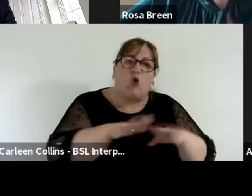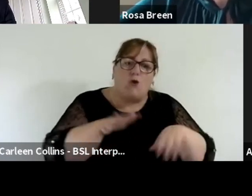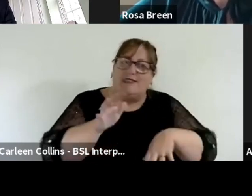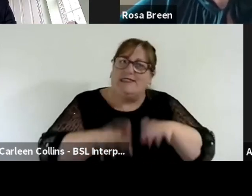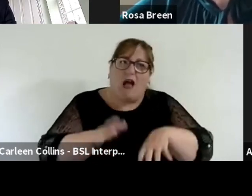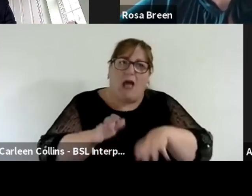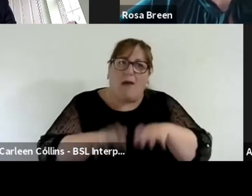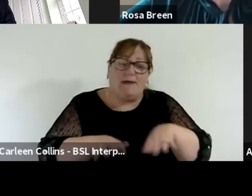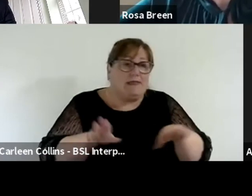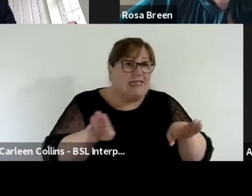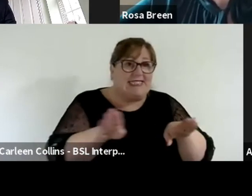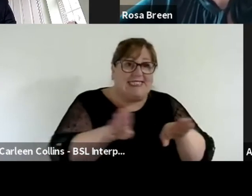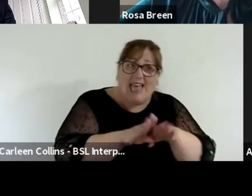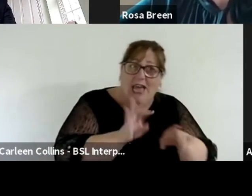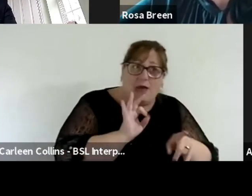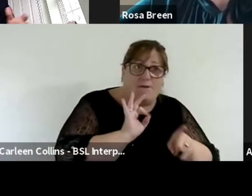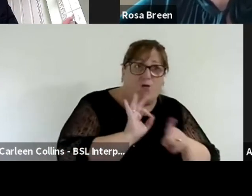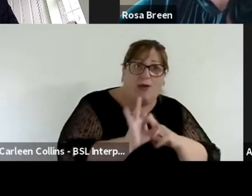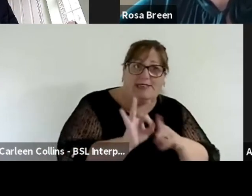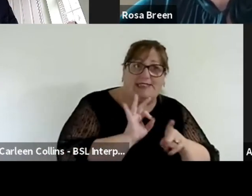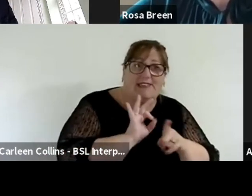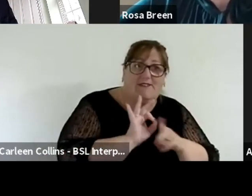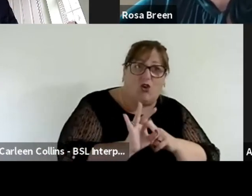Someone can perhaps vocalise an application rather than having to type it if need be.